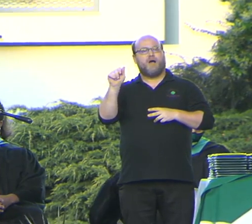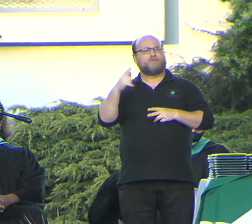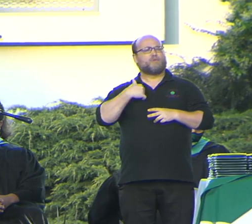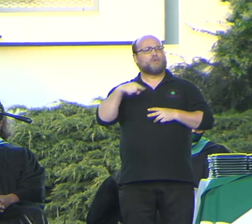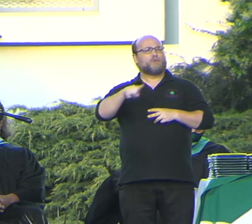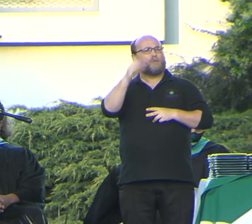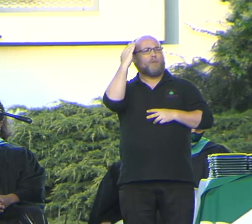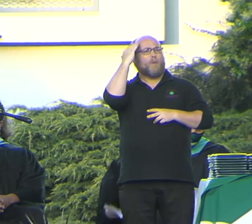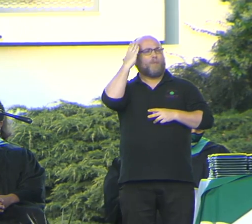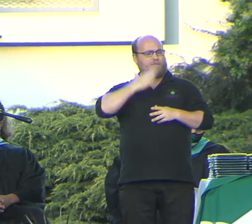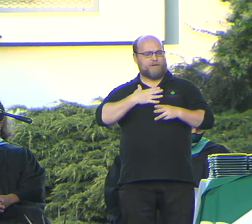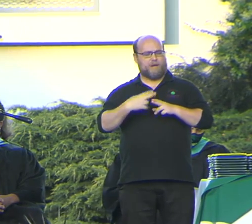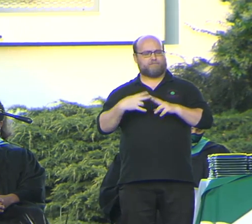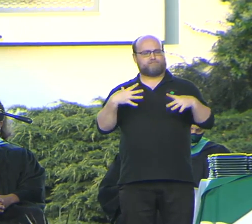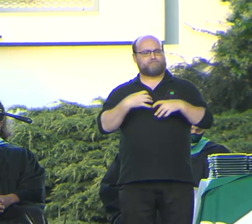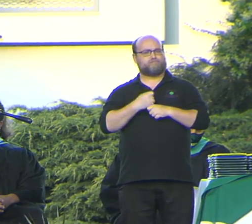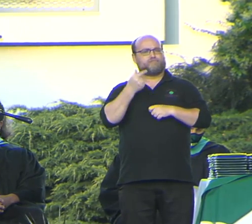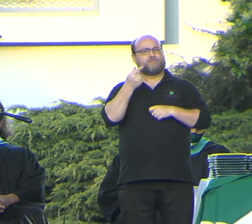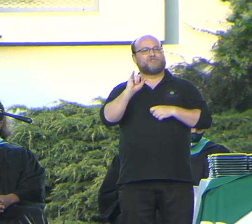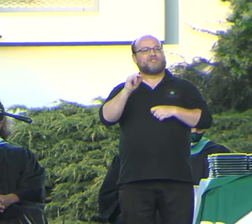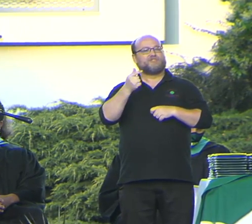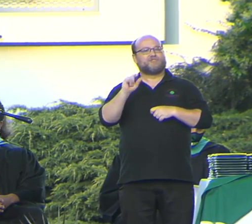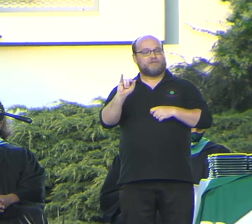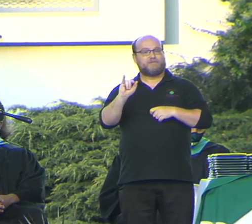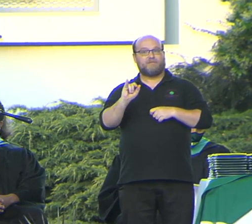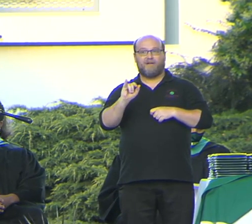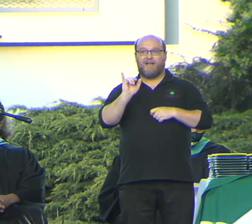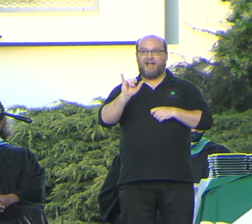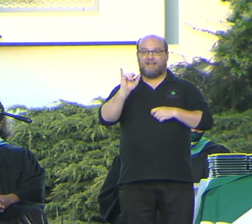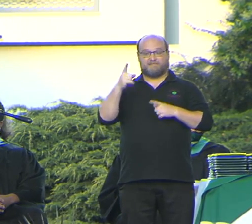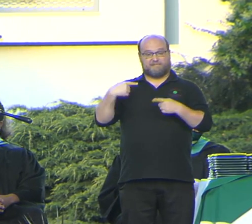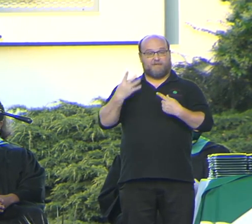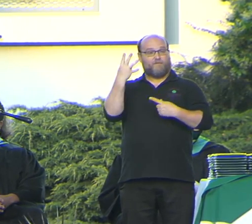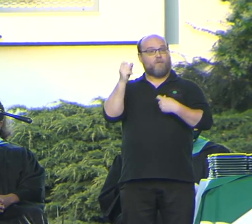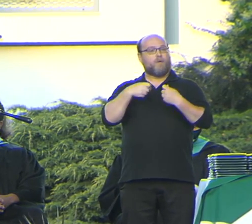With these past four years flying by we have endured so much and overcame even more.